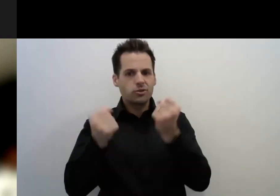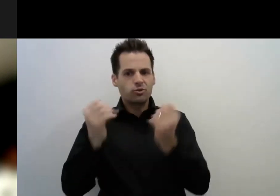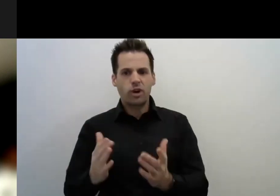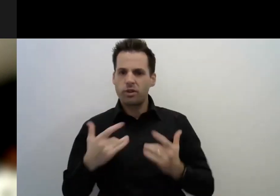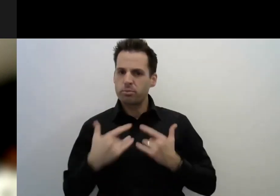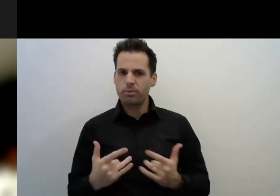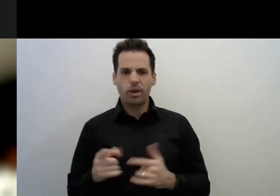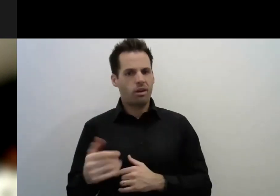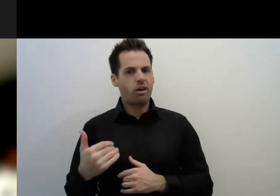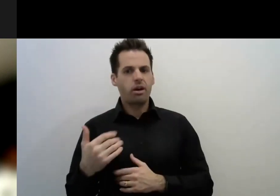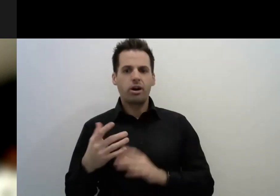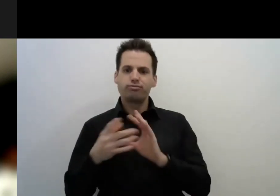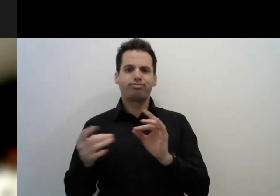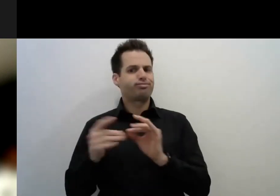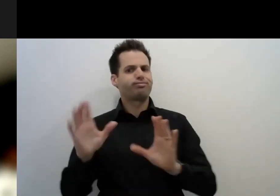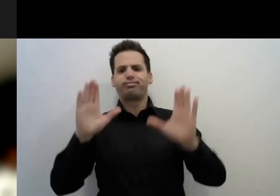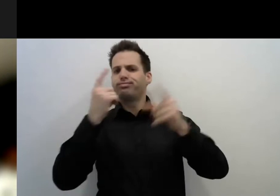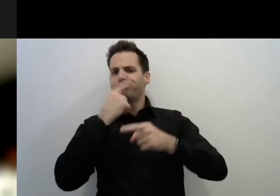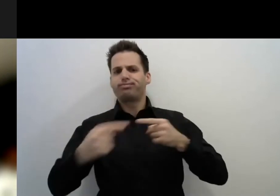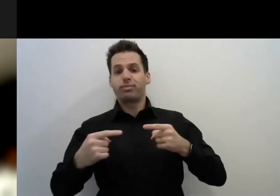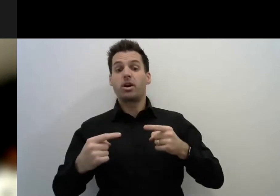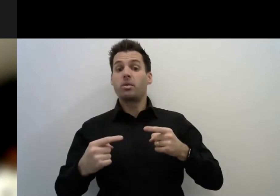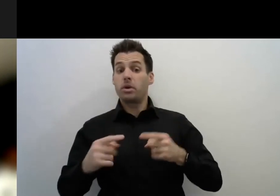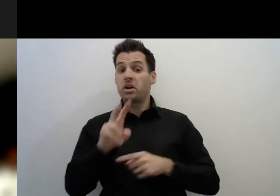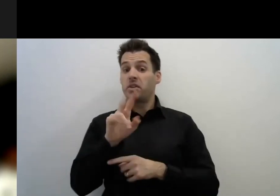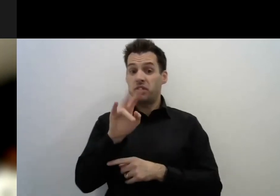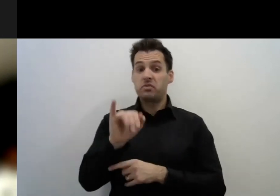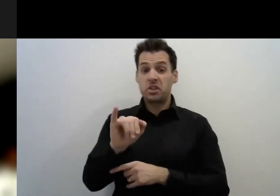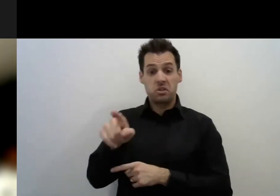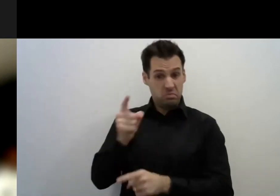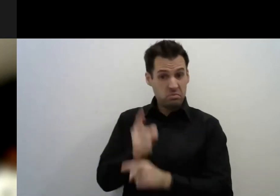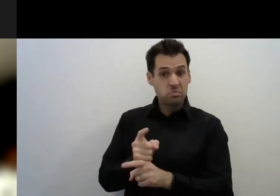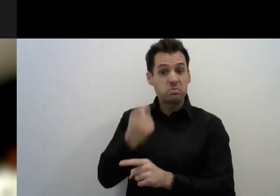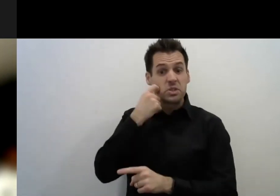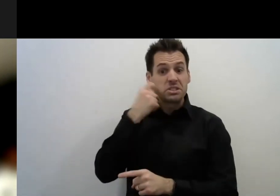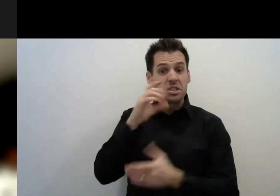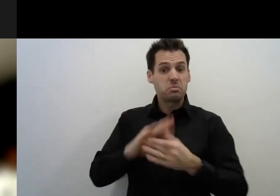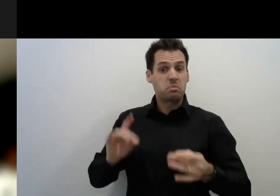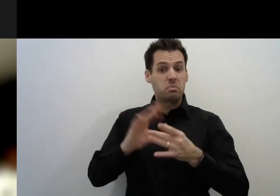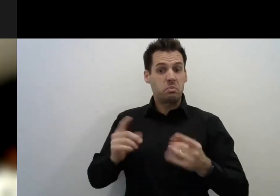you pointed out can happen in other environments and you know the thing of course if your allergy